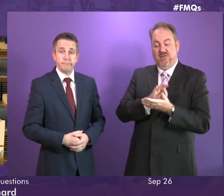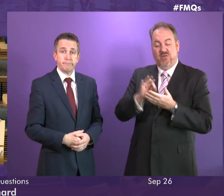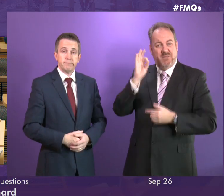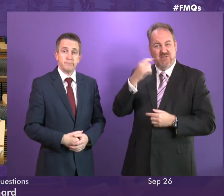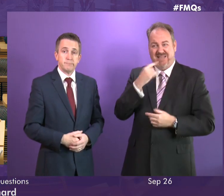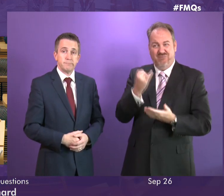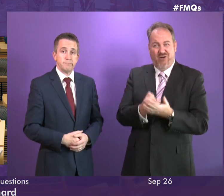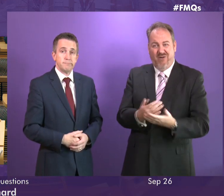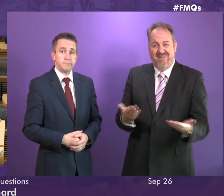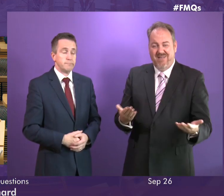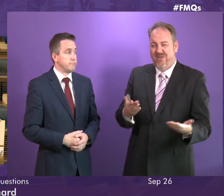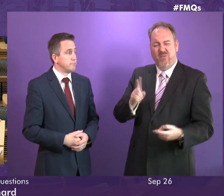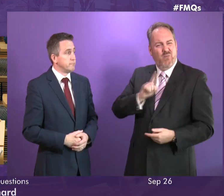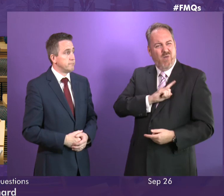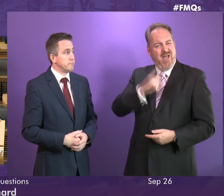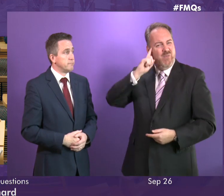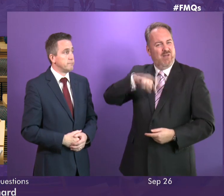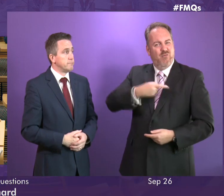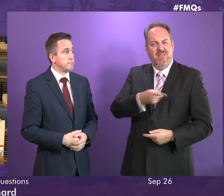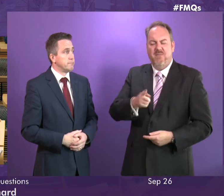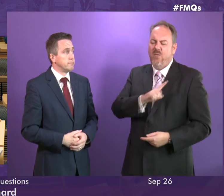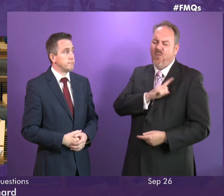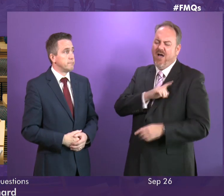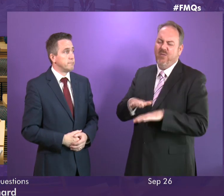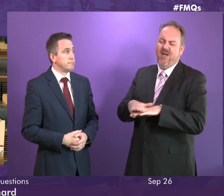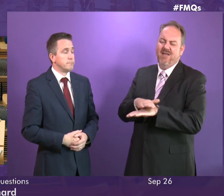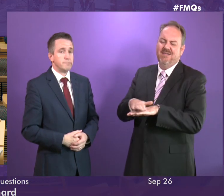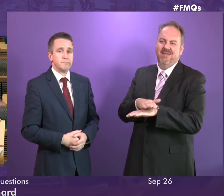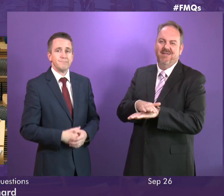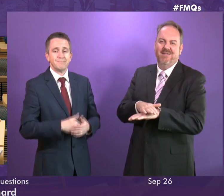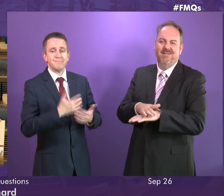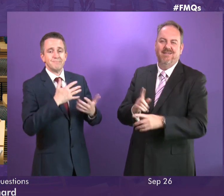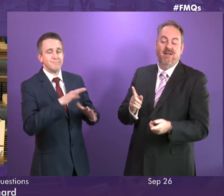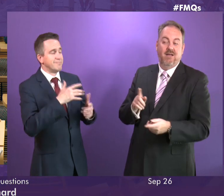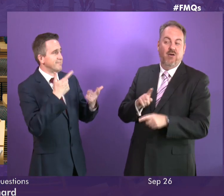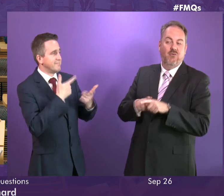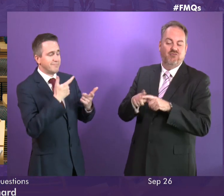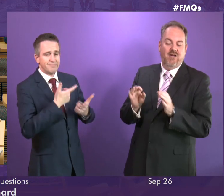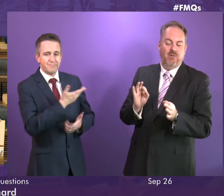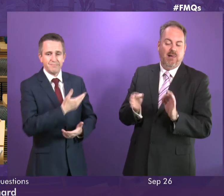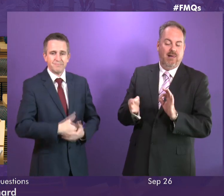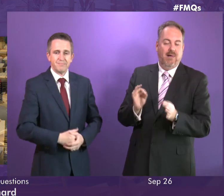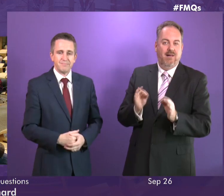so why do you not listen to them? What have you got to hide? Are you simply trying to